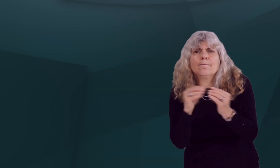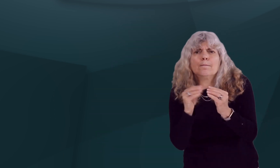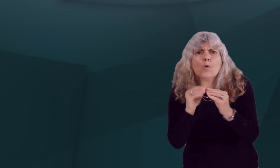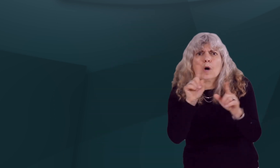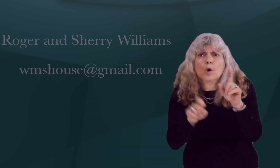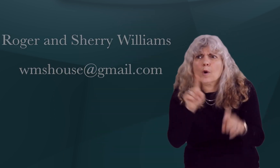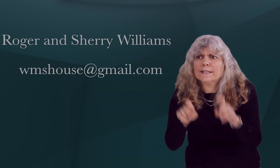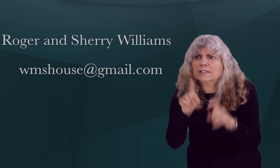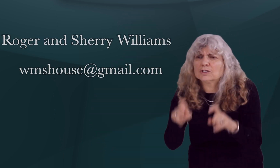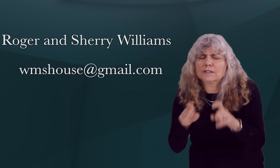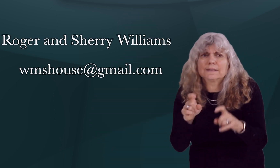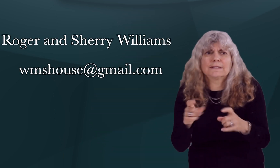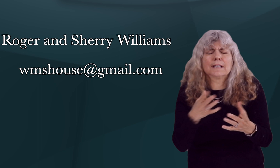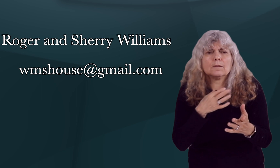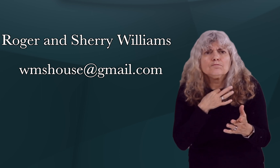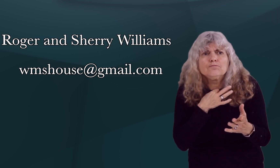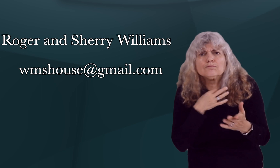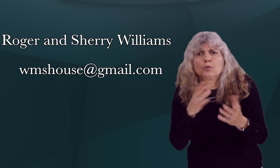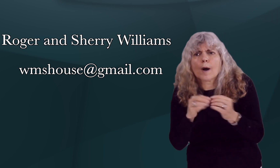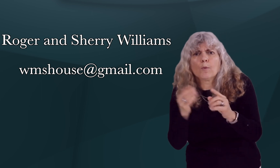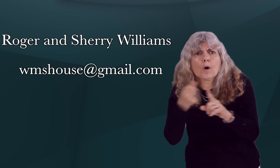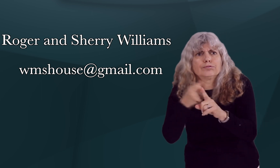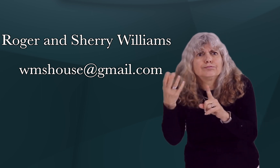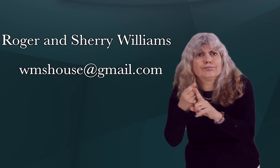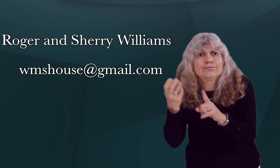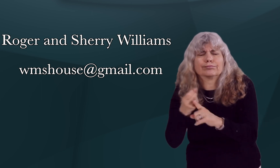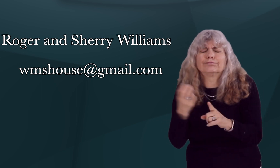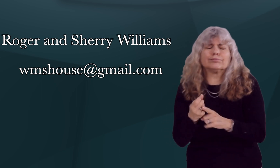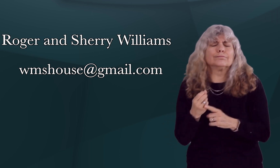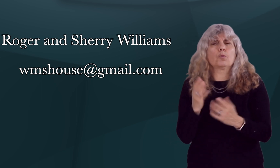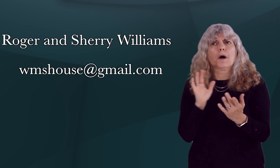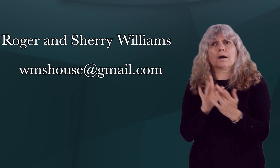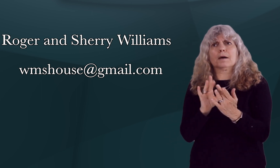If you have more questions or want us to expand or elaborate on some issues,